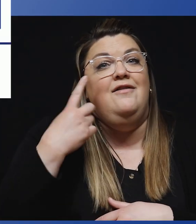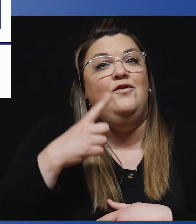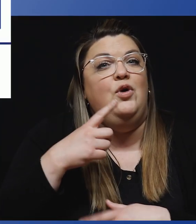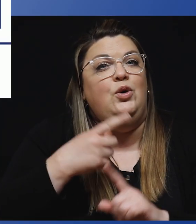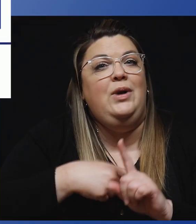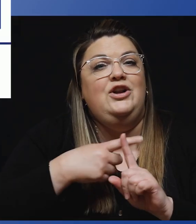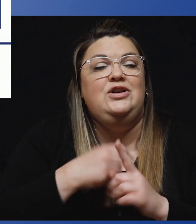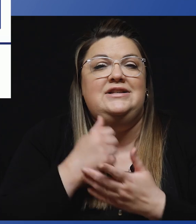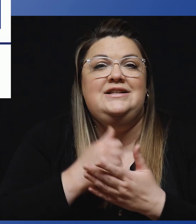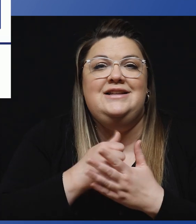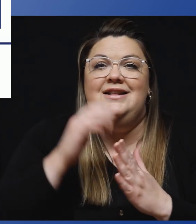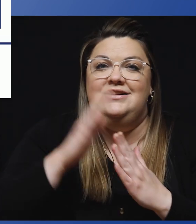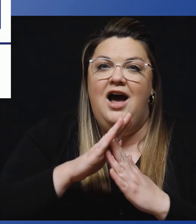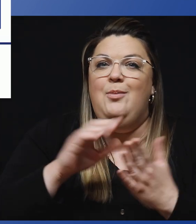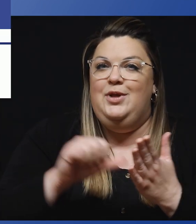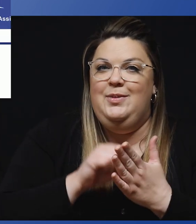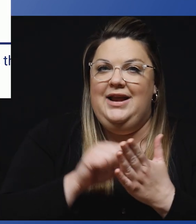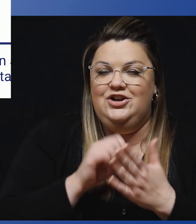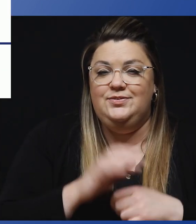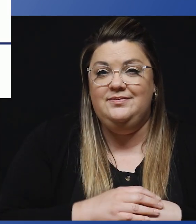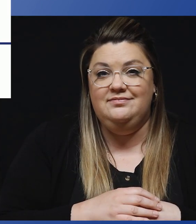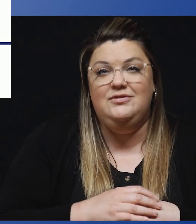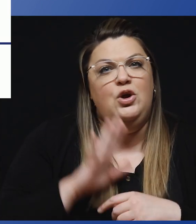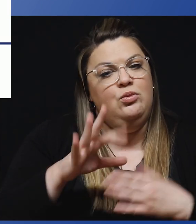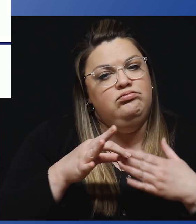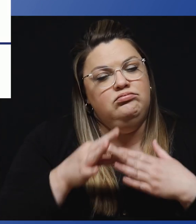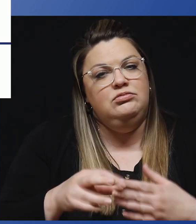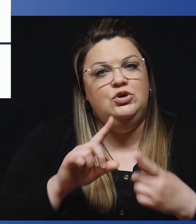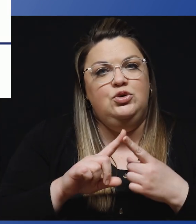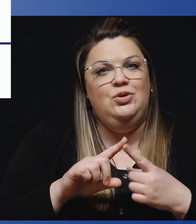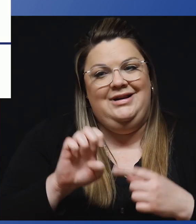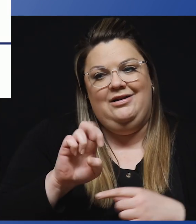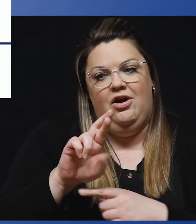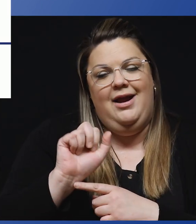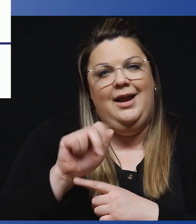at the top of the page. This will redirect you to the ERAP portal